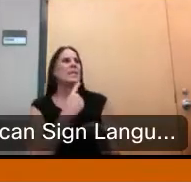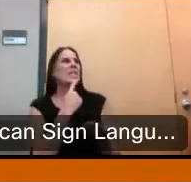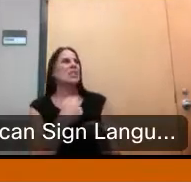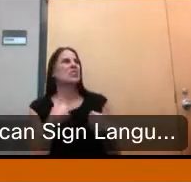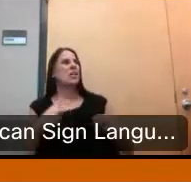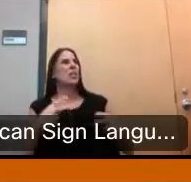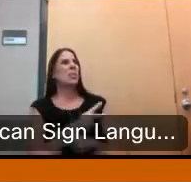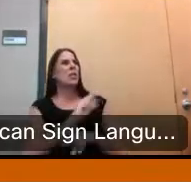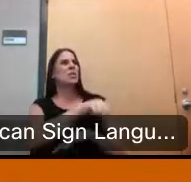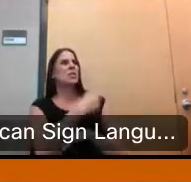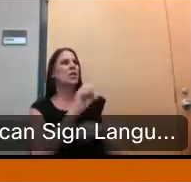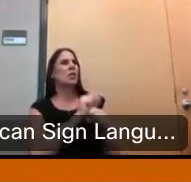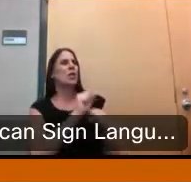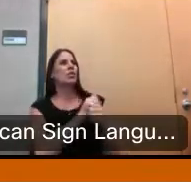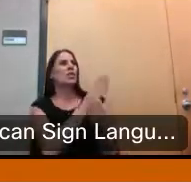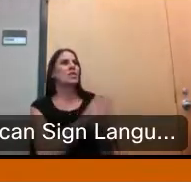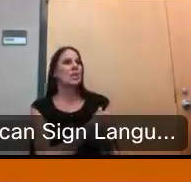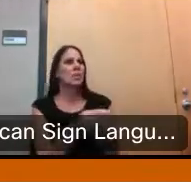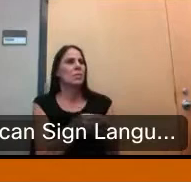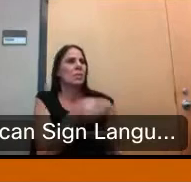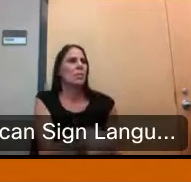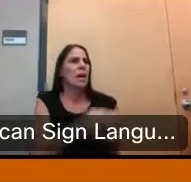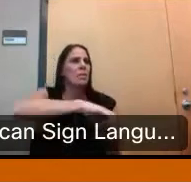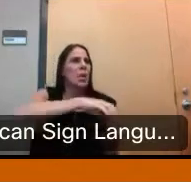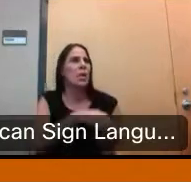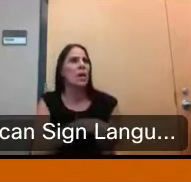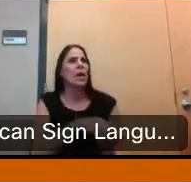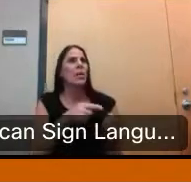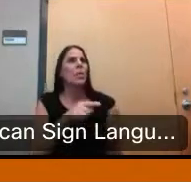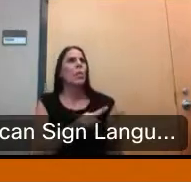And then she got home was like, the ending of this day is even worse, because she felt